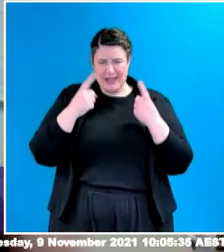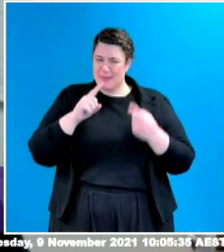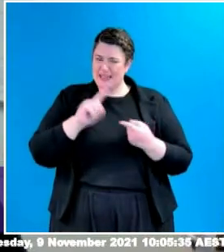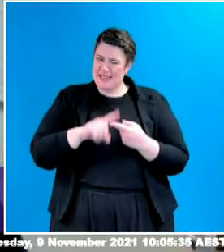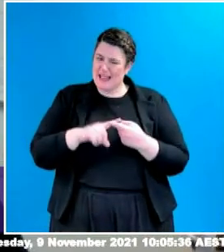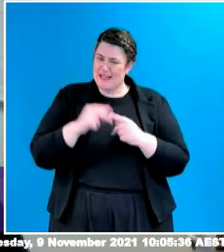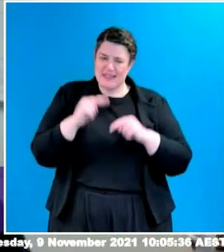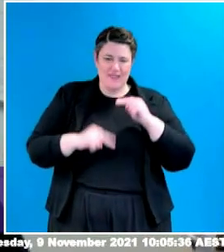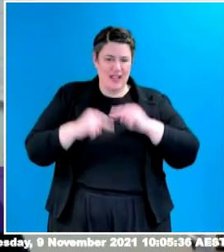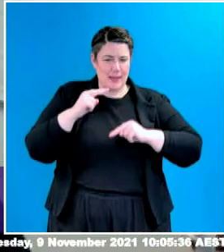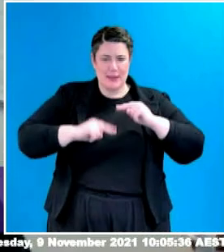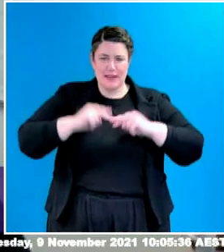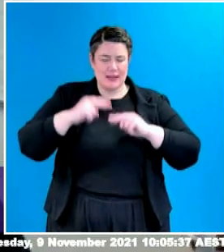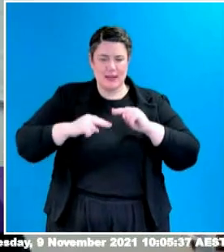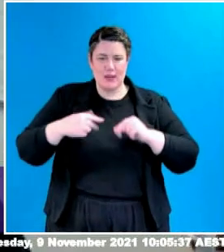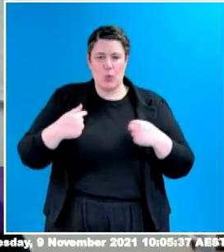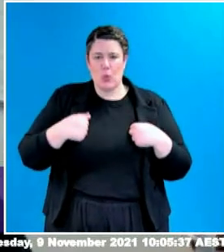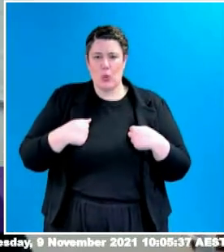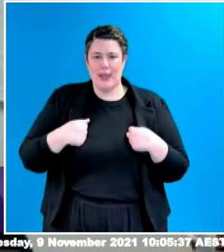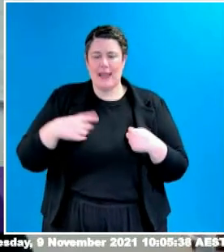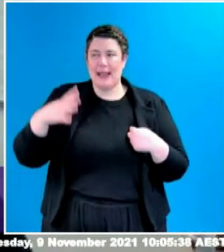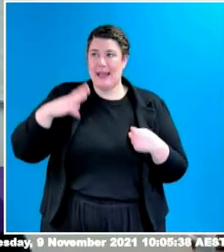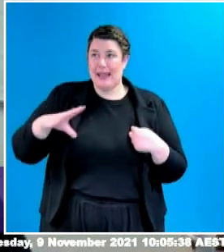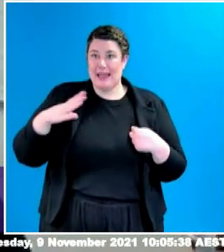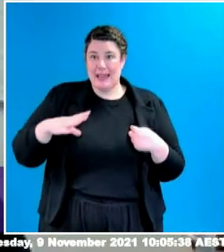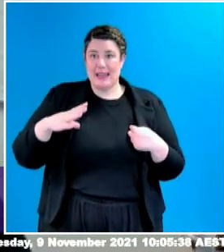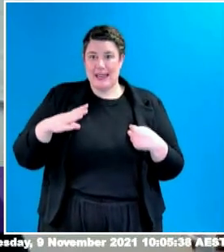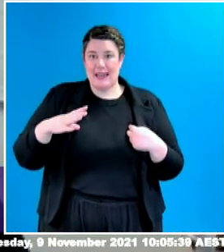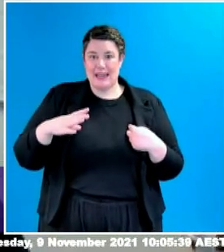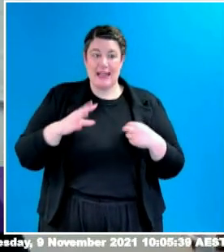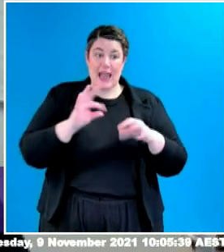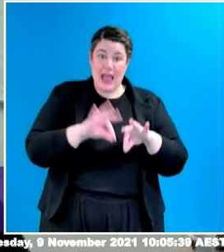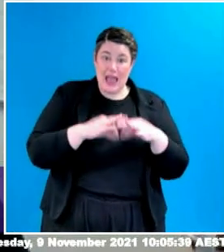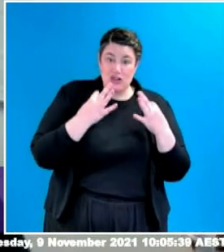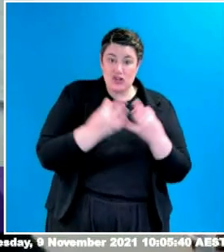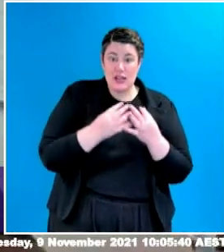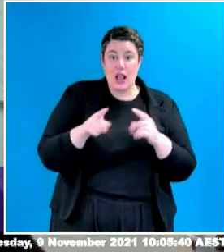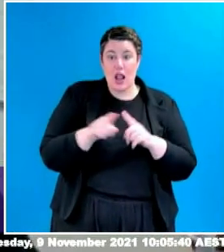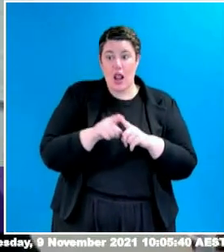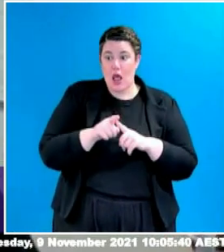We certainly need agencies like the ACT Human Rights Commission and